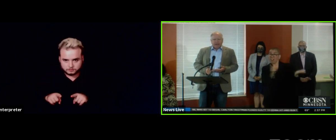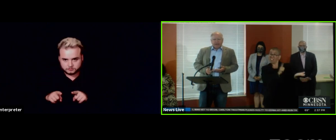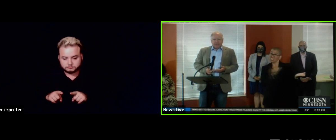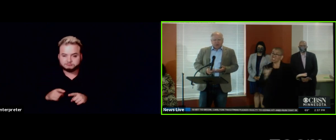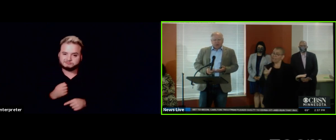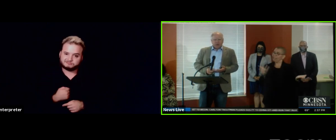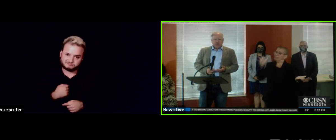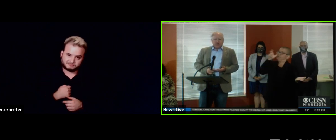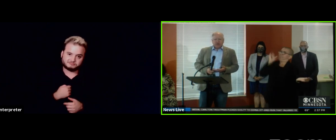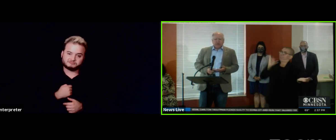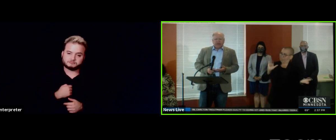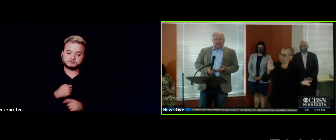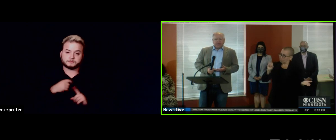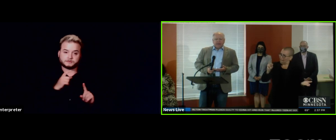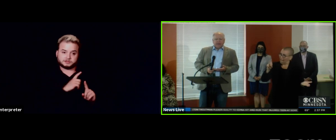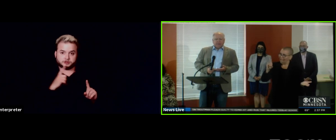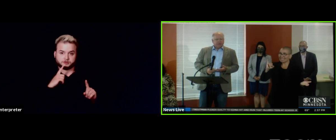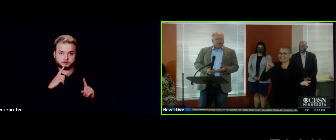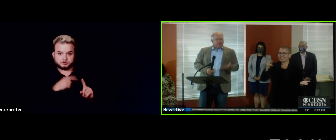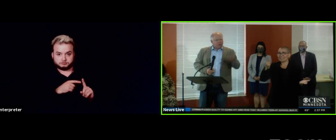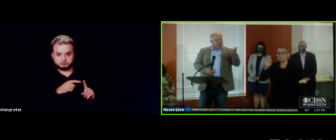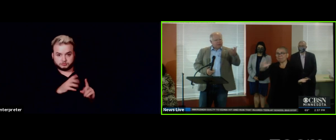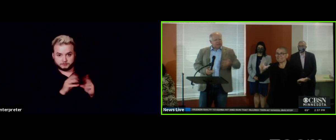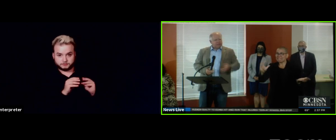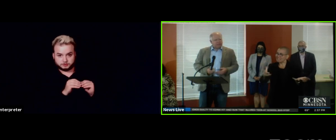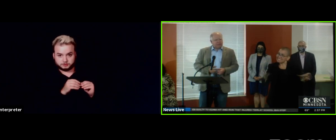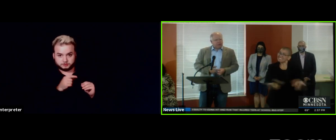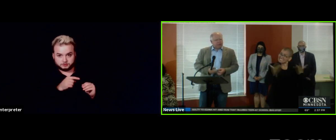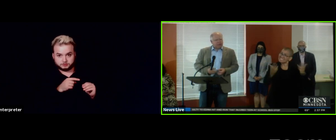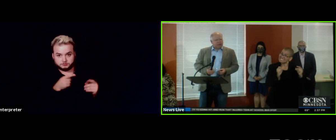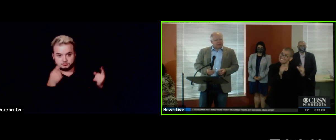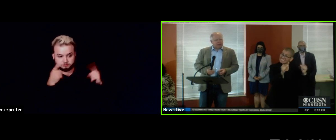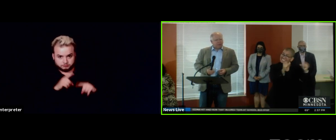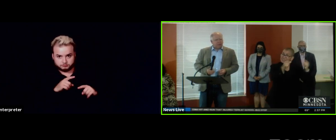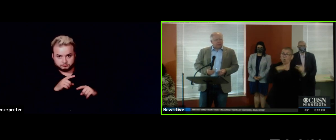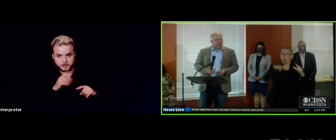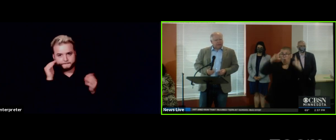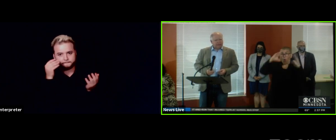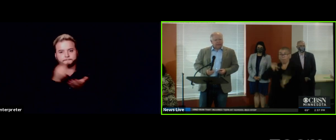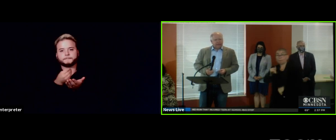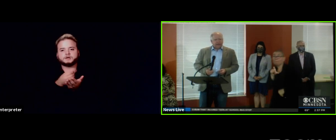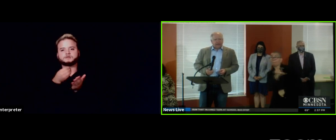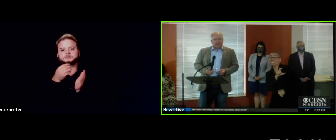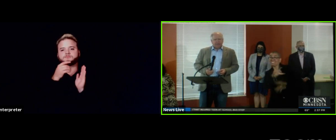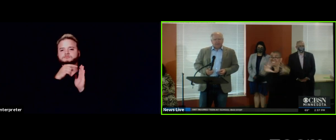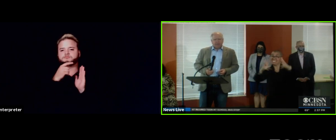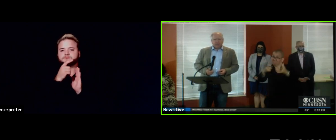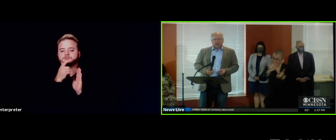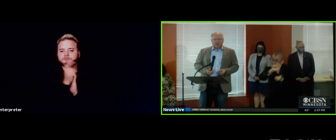and encouraged that police reform is being talked about now but we'll see and we'll decide